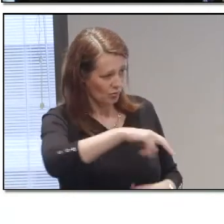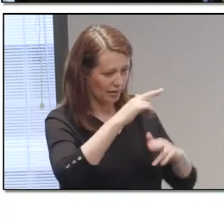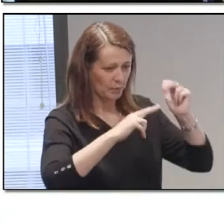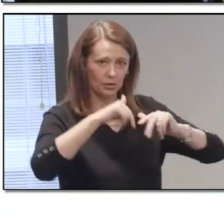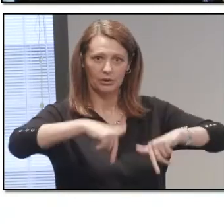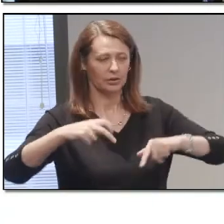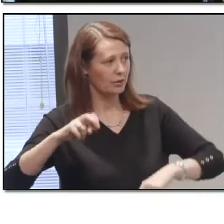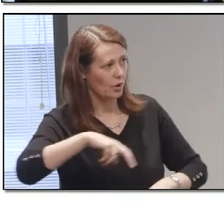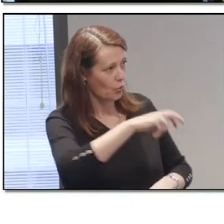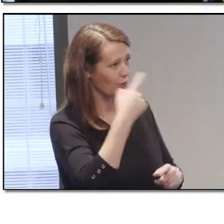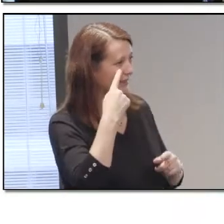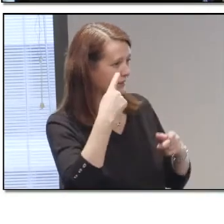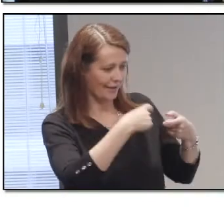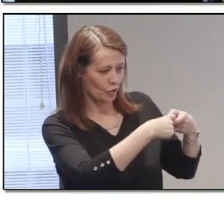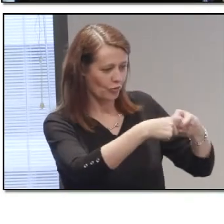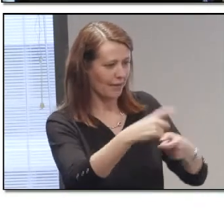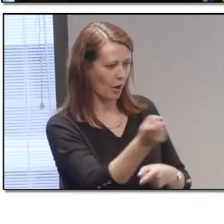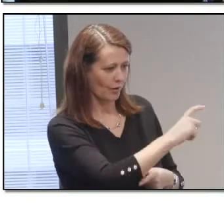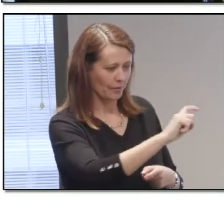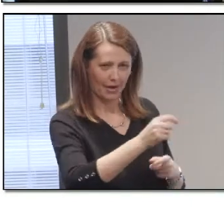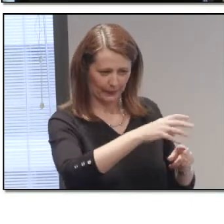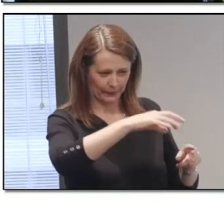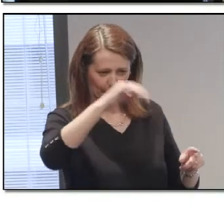you look at the trams going down the street, just have a look at the material coming up, and some